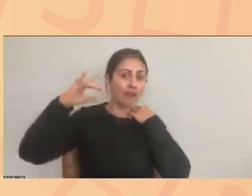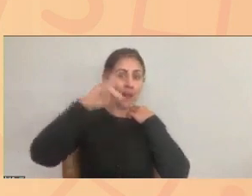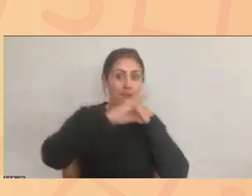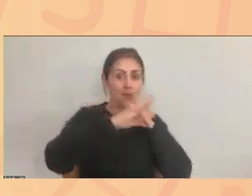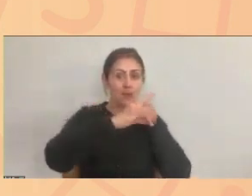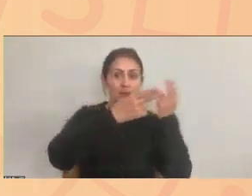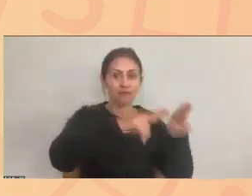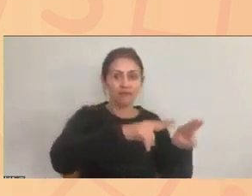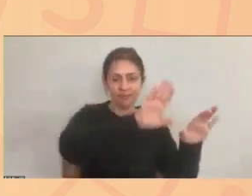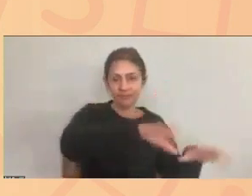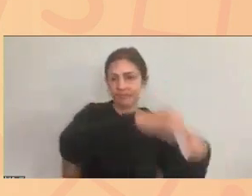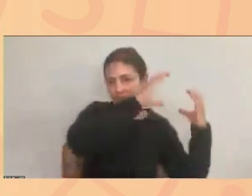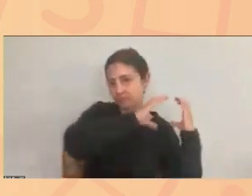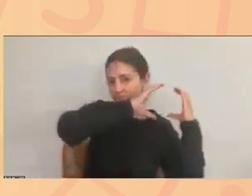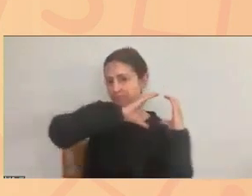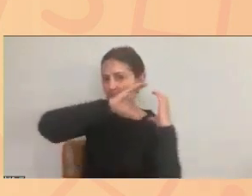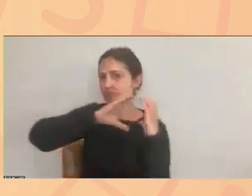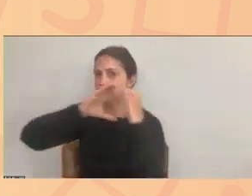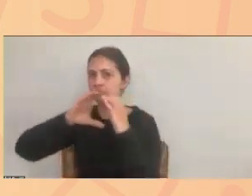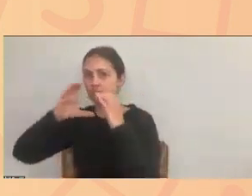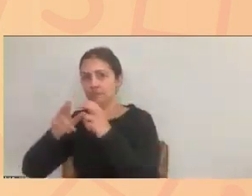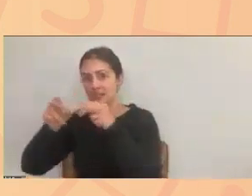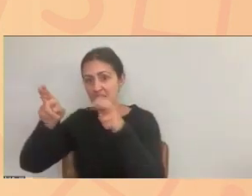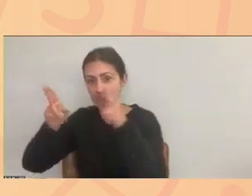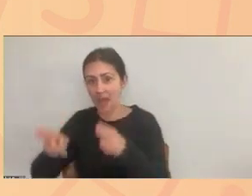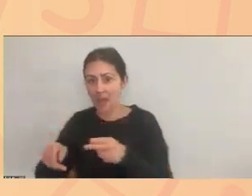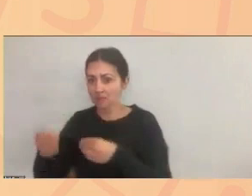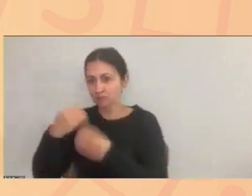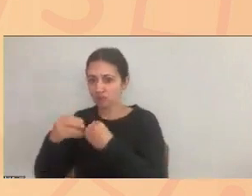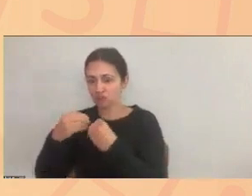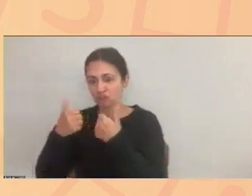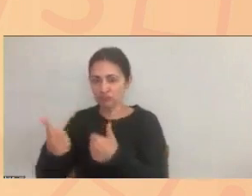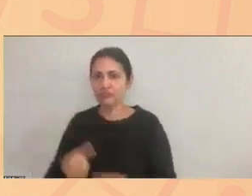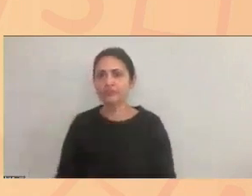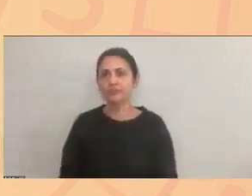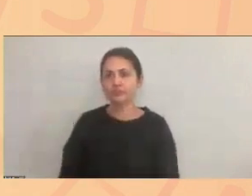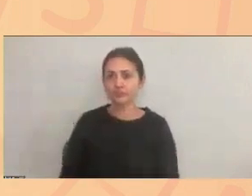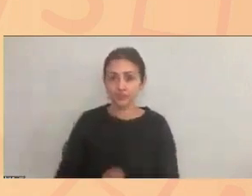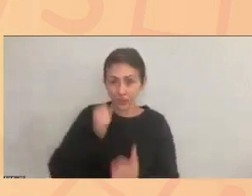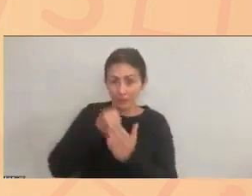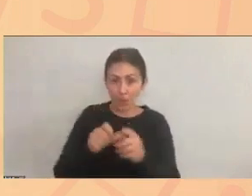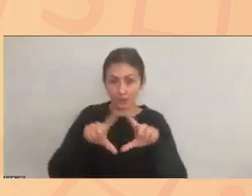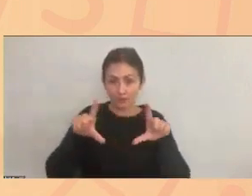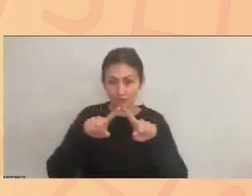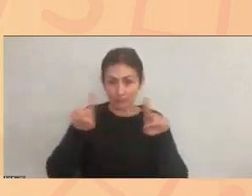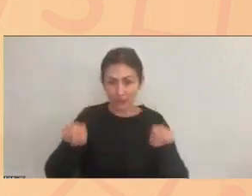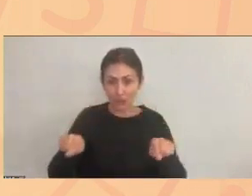back to camp and cook it up and have a good feed. And in the bottom picture is an instrument called the ocean drum.